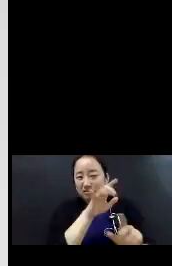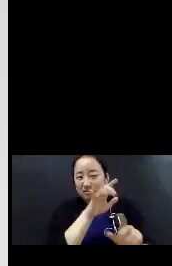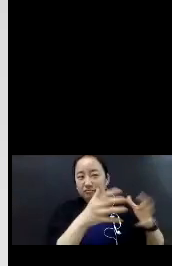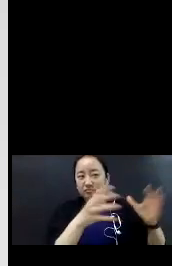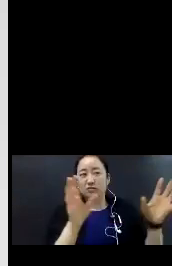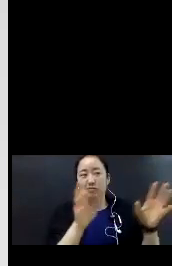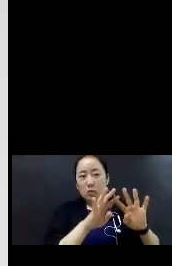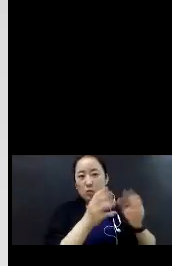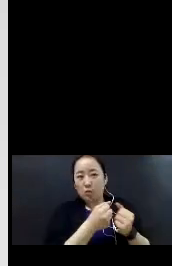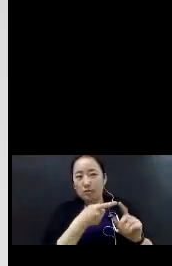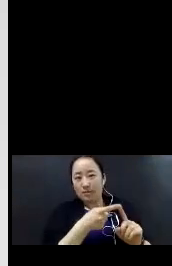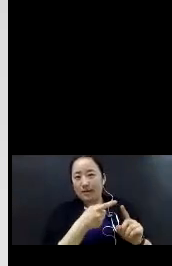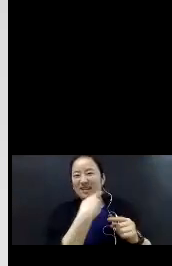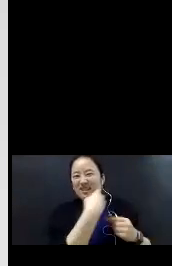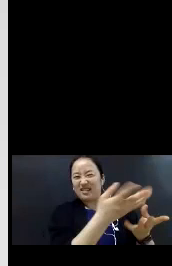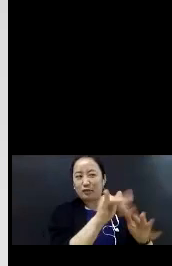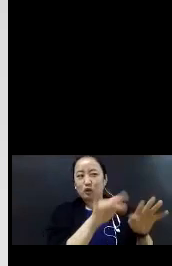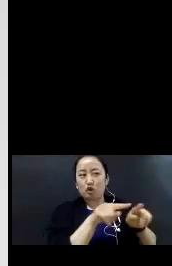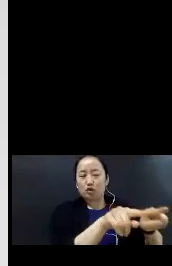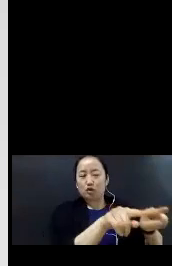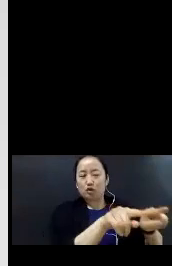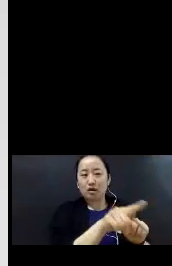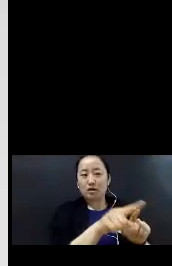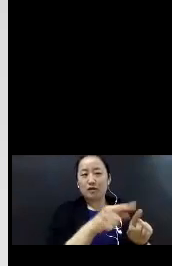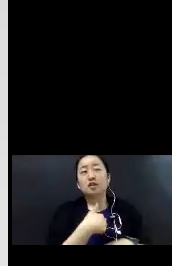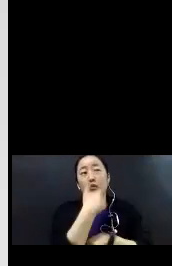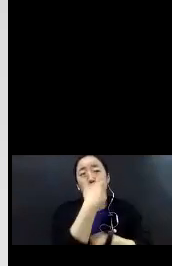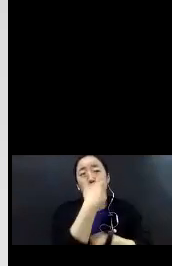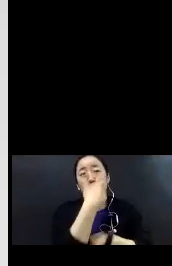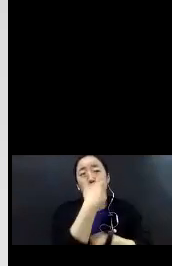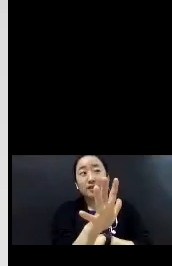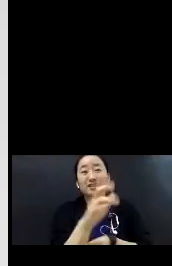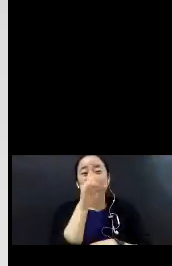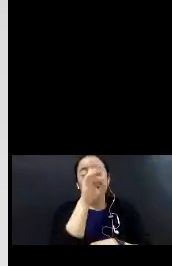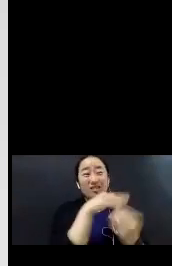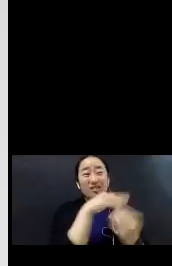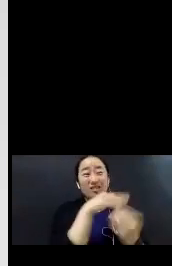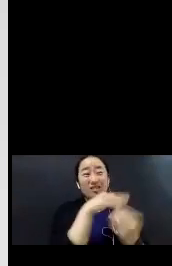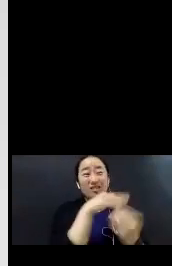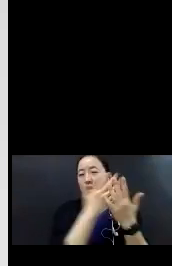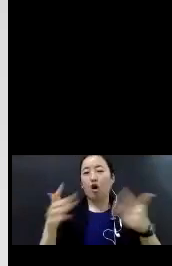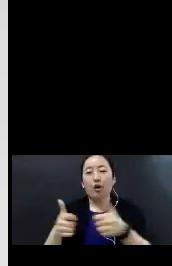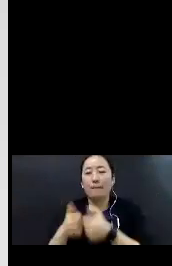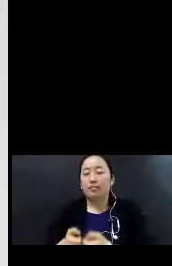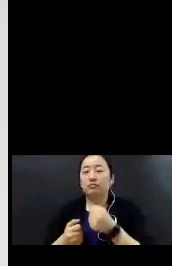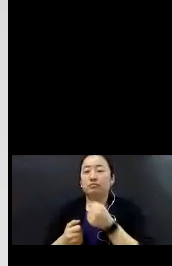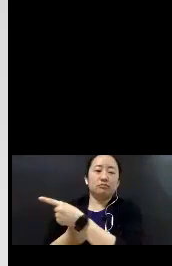EVEN BEFORE THEY WERE DONE PRESENTING, I WAS SENDING TABATHA AN EMAIL REQUESTING THEY PROVIDE